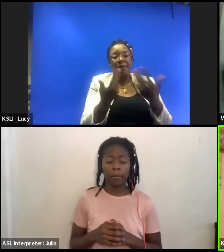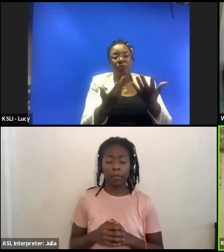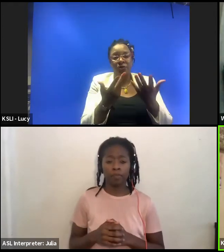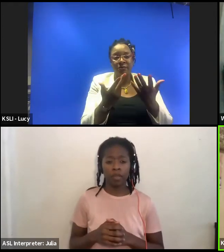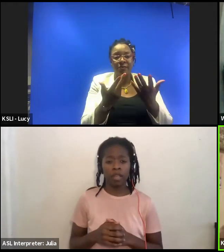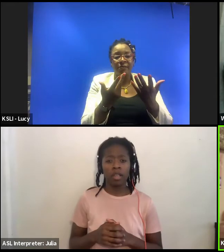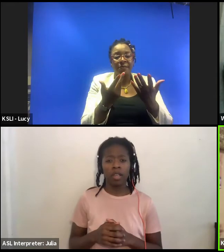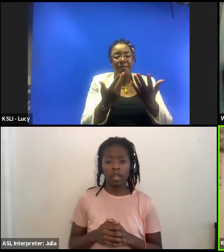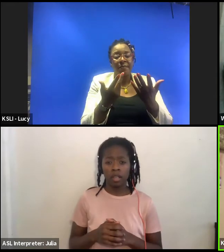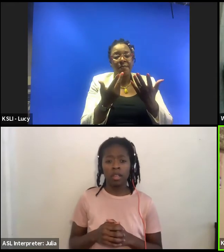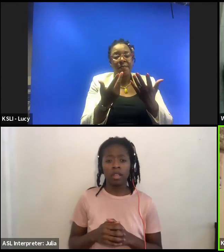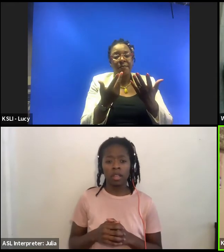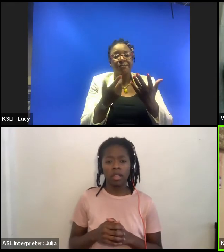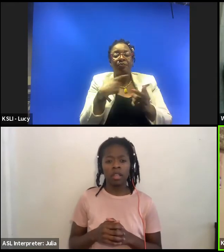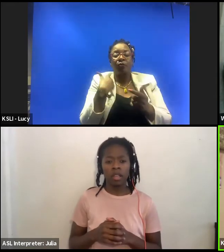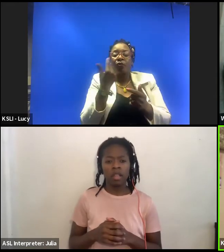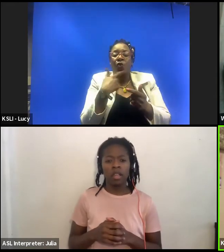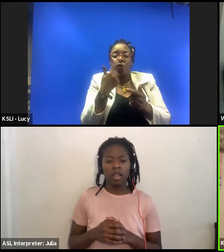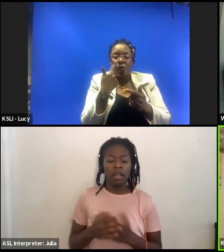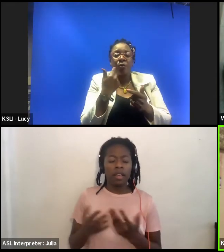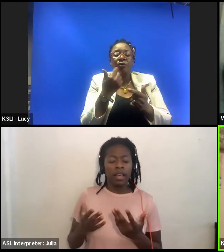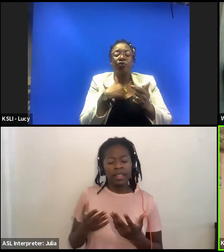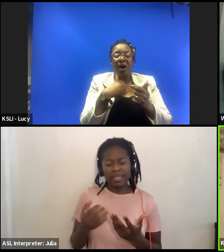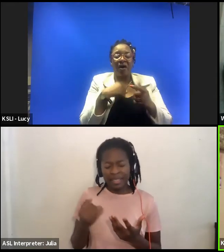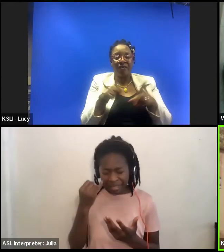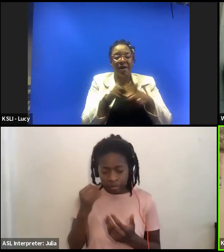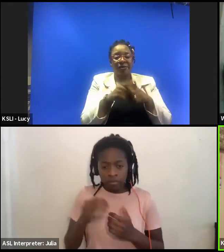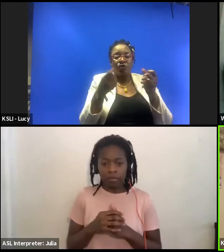who you would have on your official empowerment committee